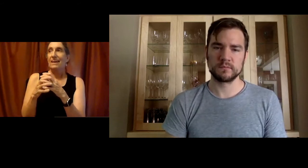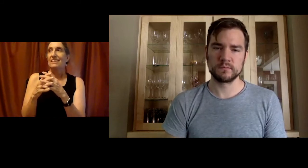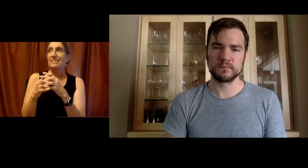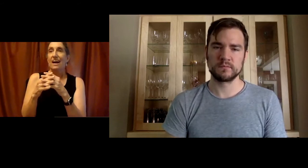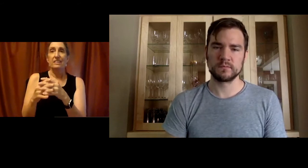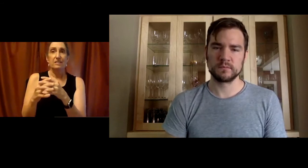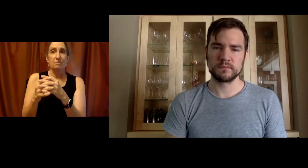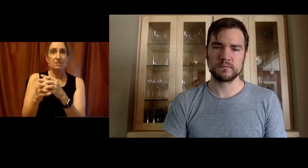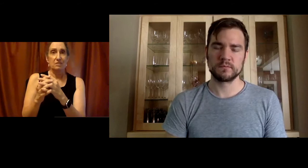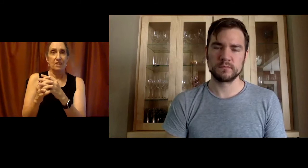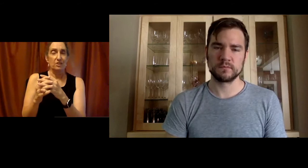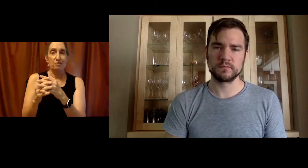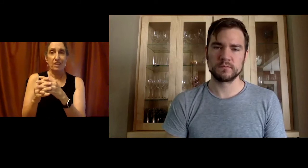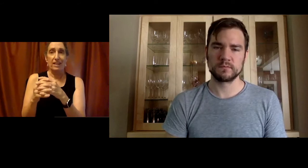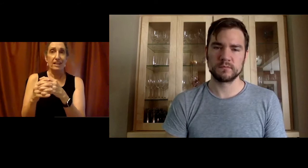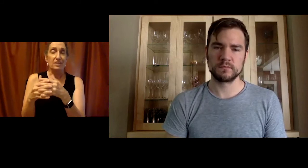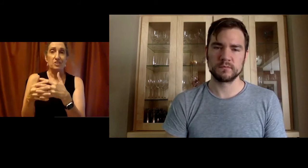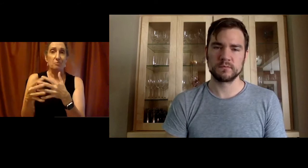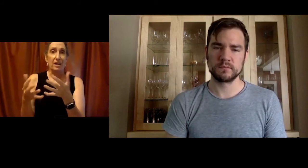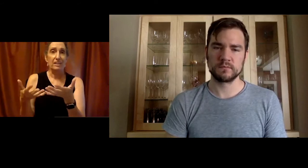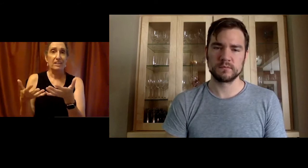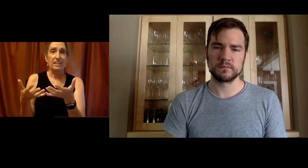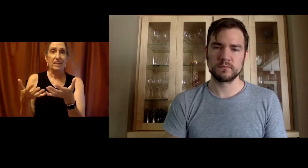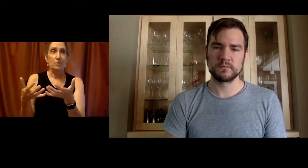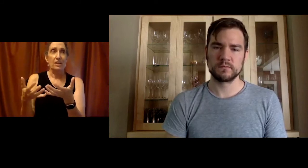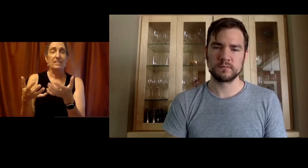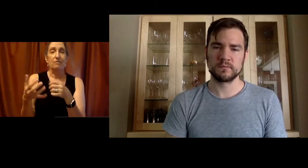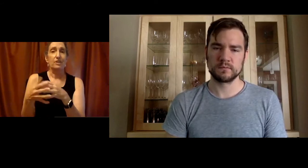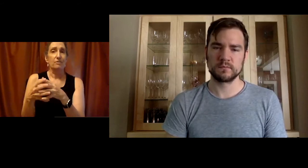And I did the business manager for that. And I used to write and get a grant every year